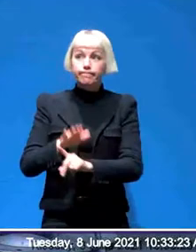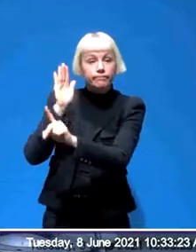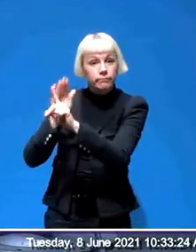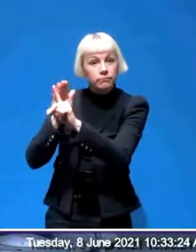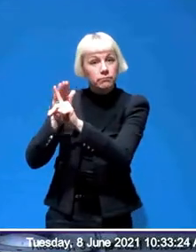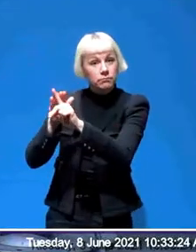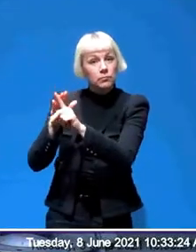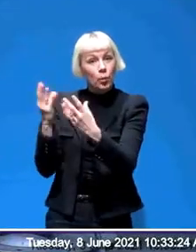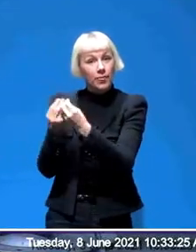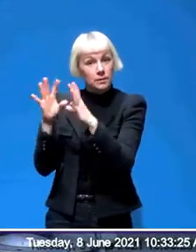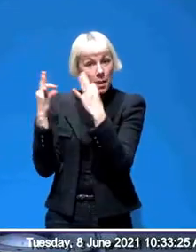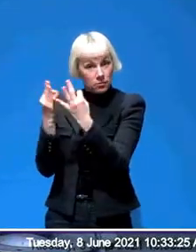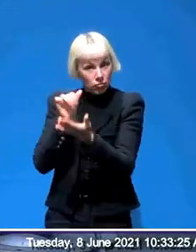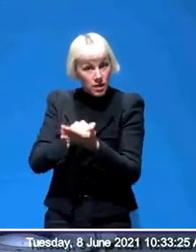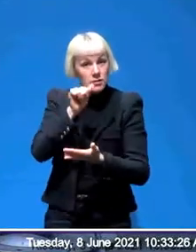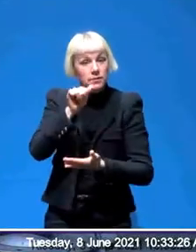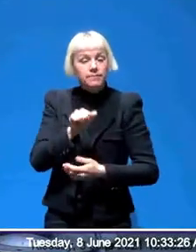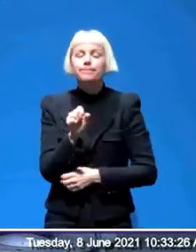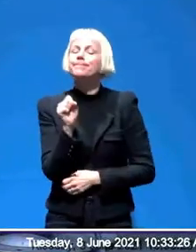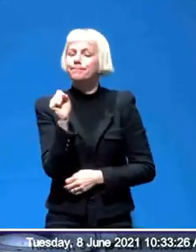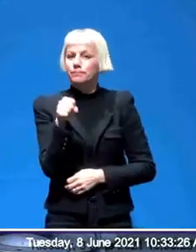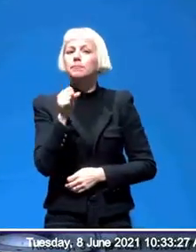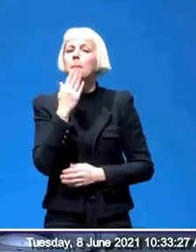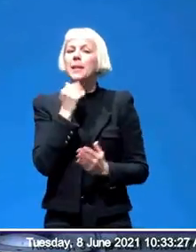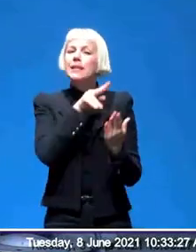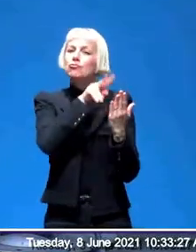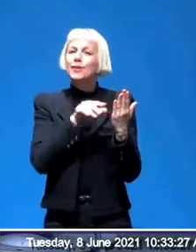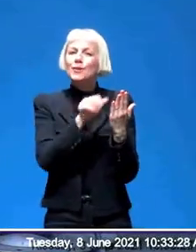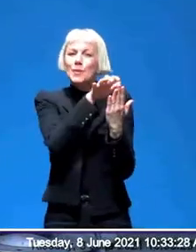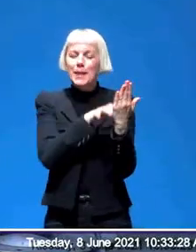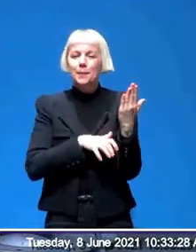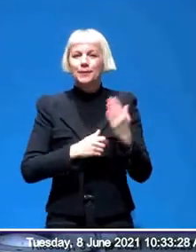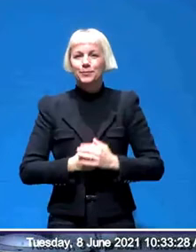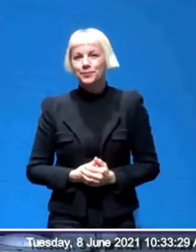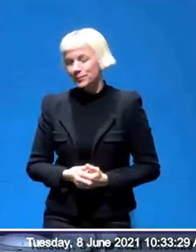Can I ask you to take up reading from paragraph 43? Sure.